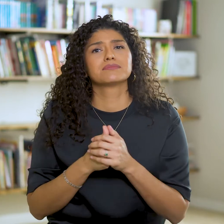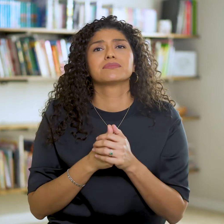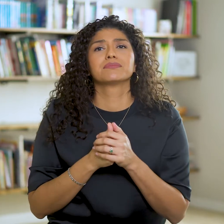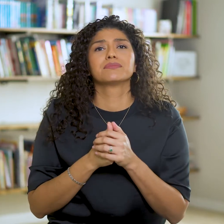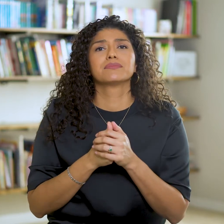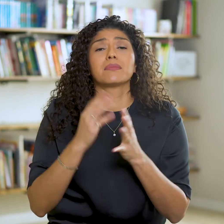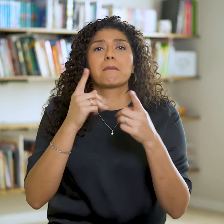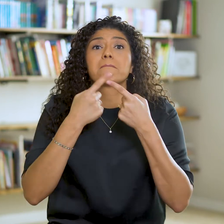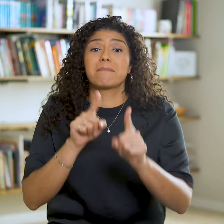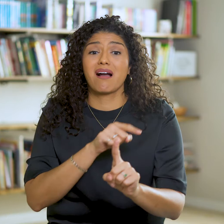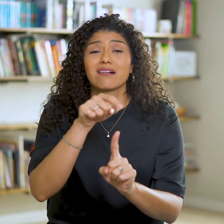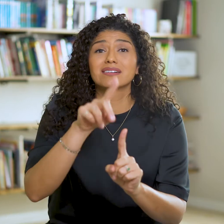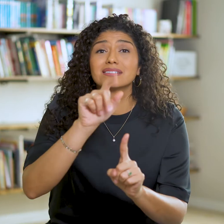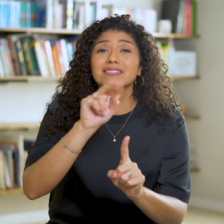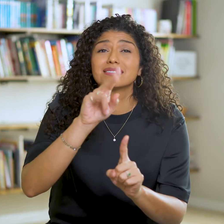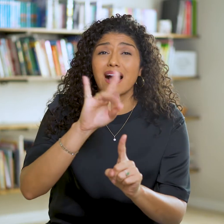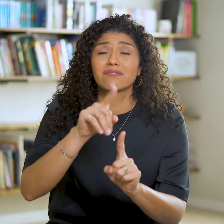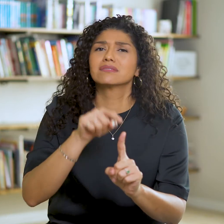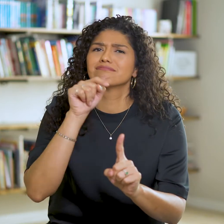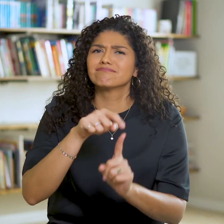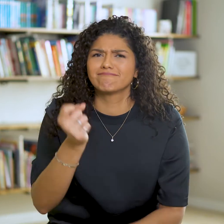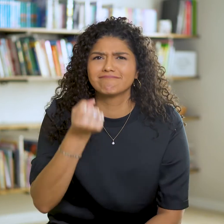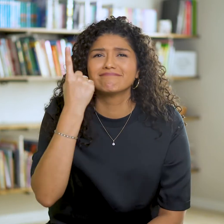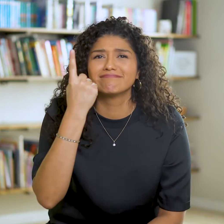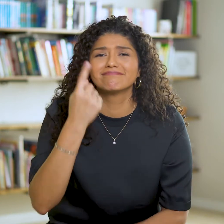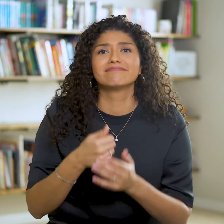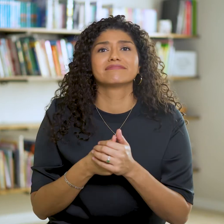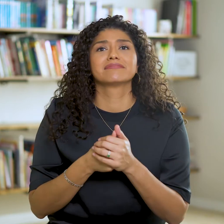David does, though!